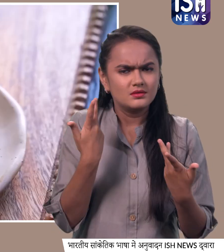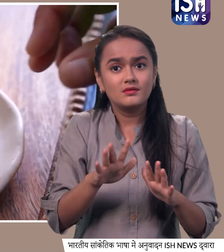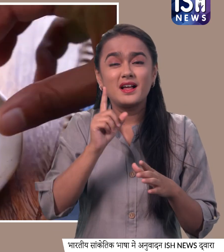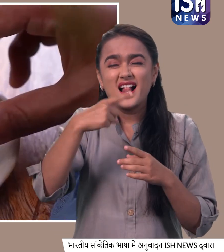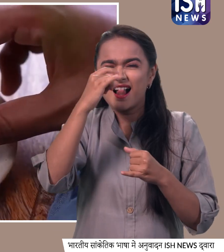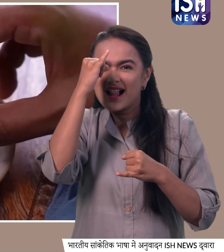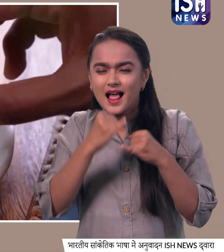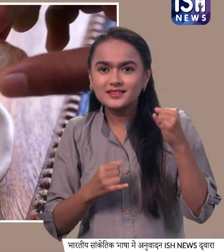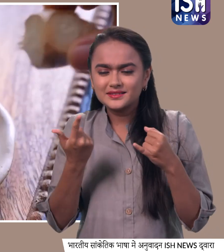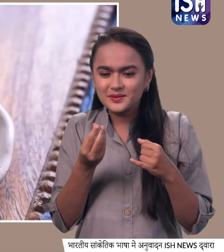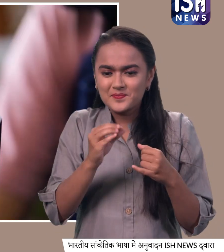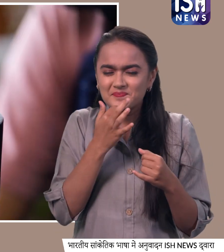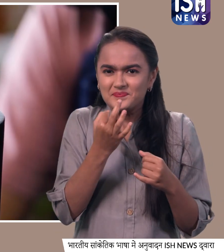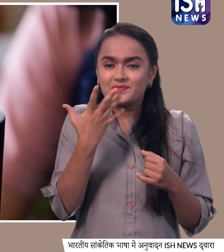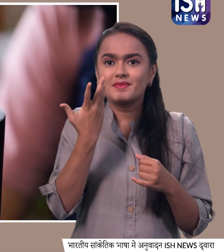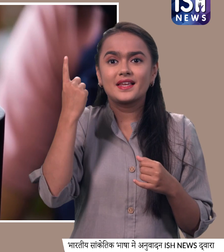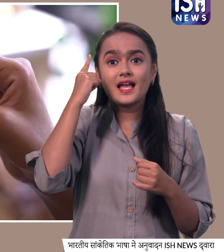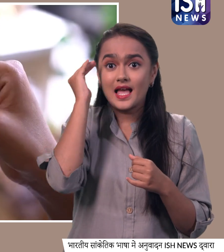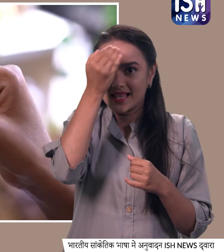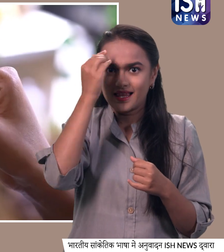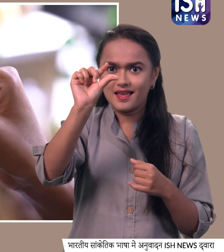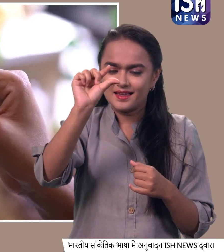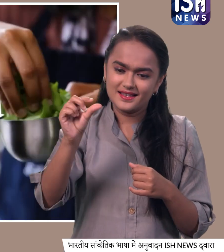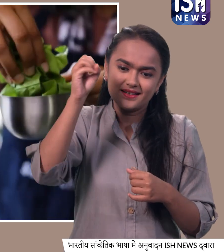and finally, a 1 inch piece of ginger for an extra punch